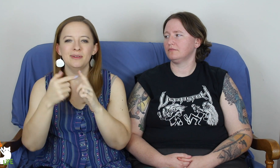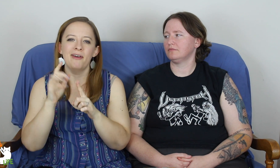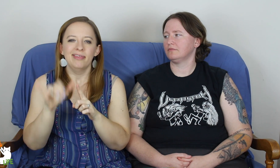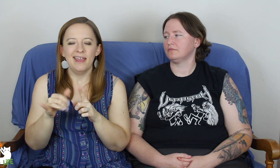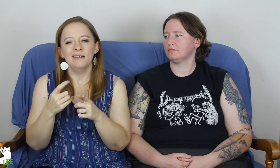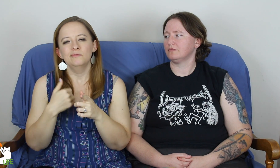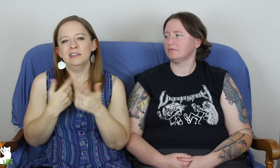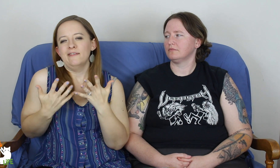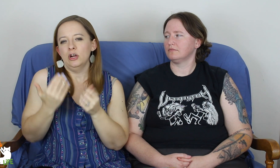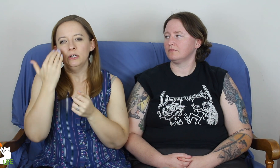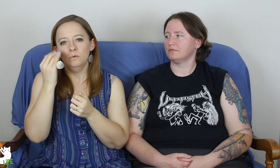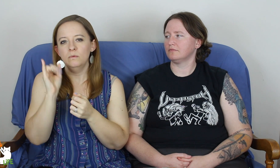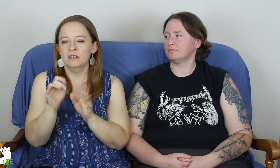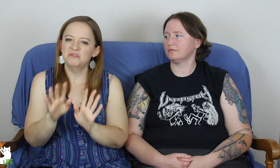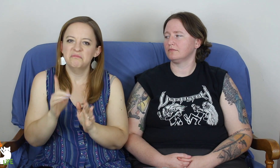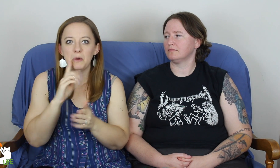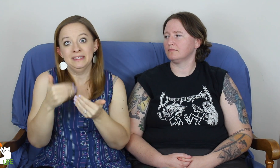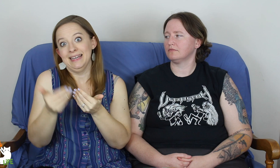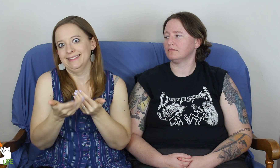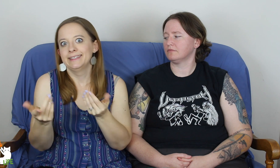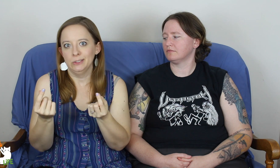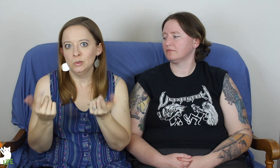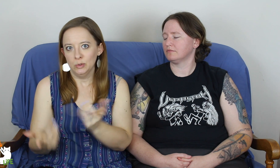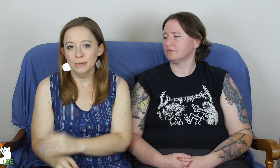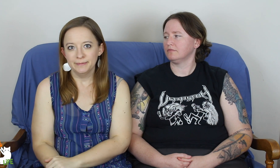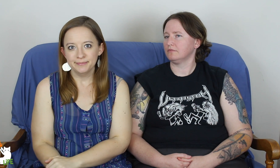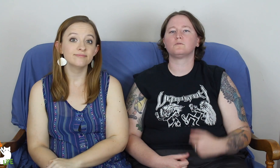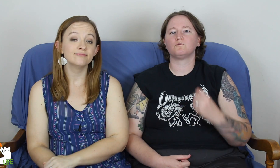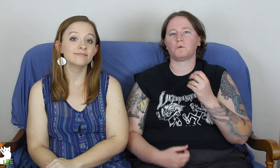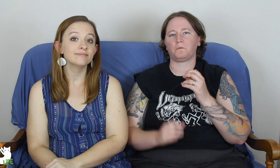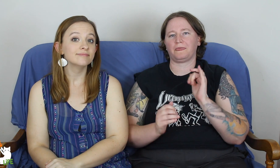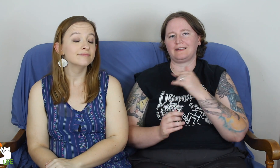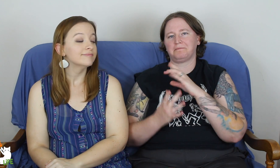But she just gave us the information about that anyways even though we knew it. But that was the next thing to do.